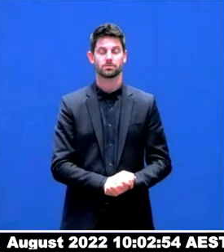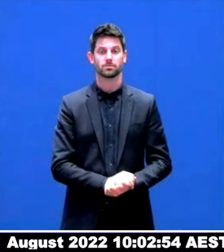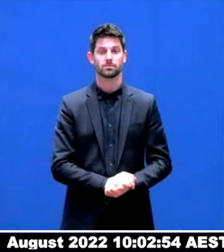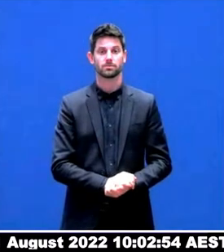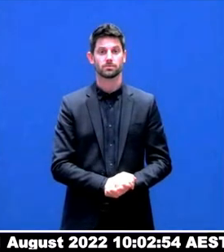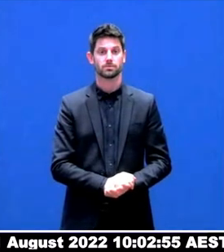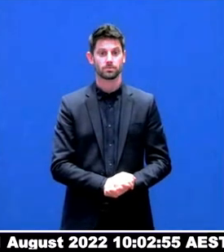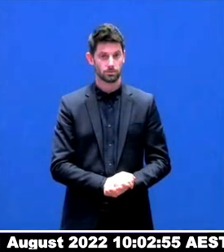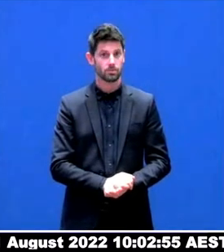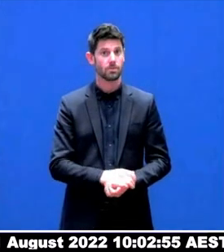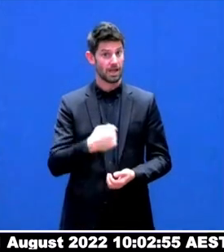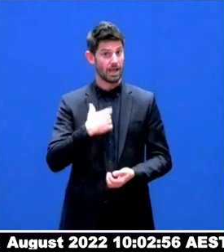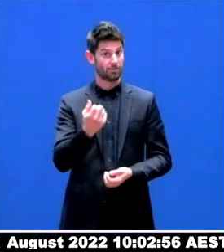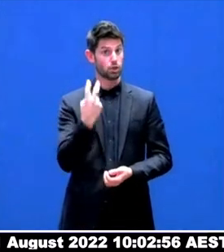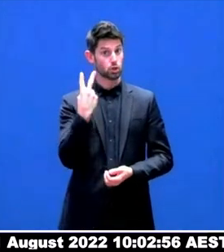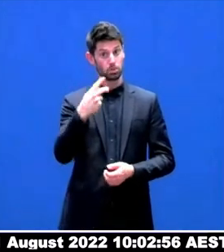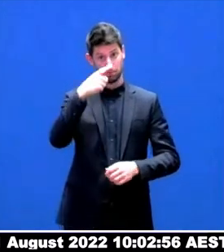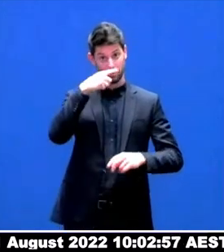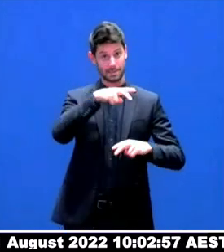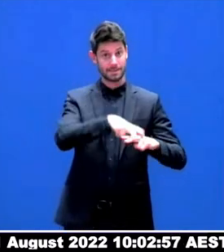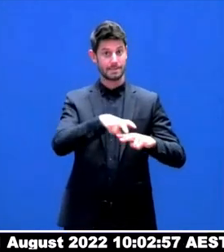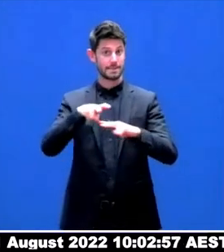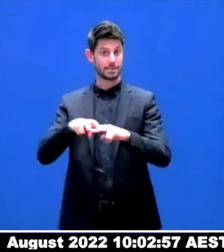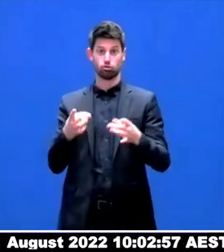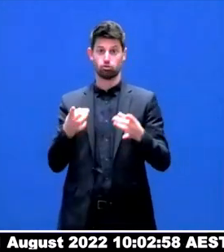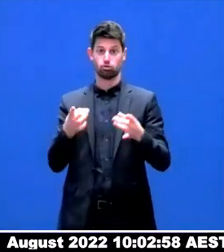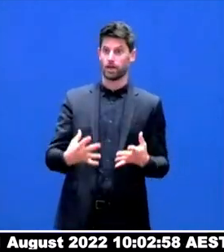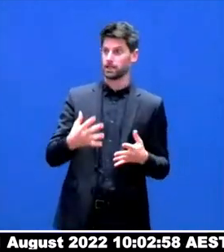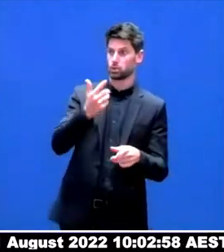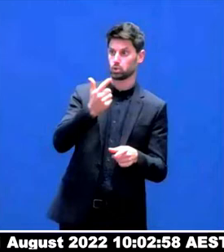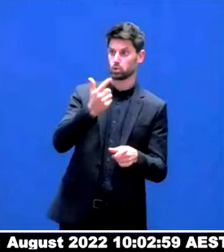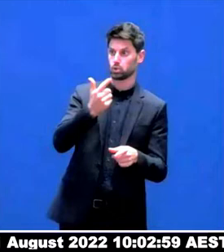You'll see we've got two witnesses ready to go, but before I introduce them,